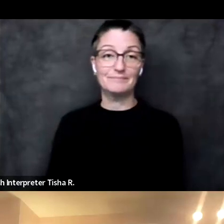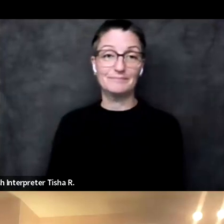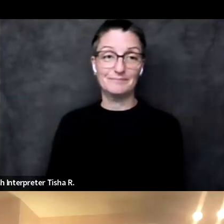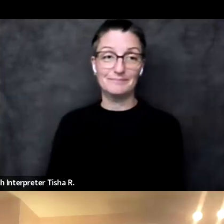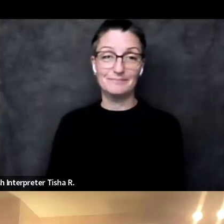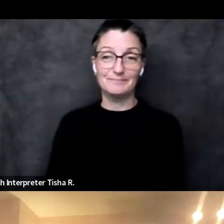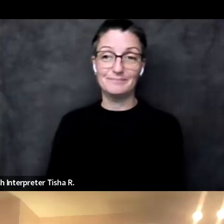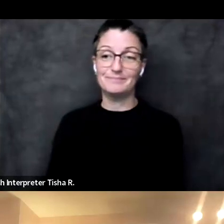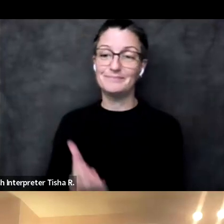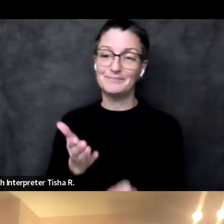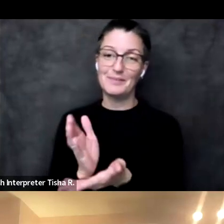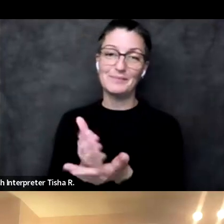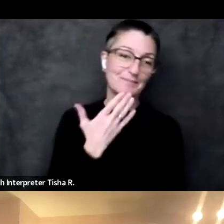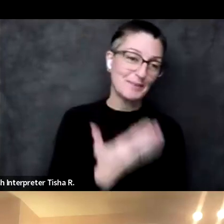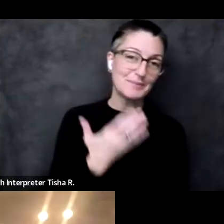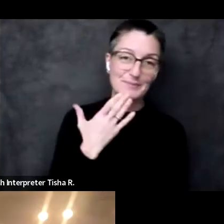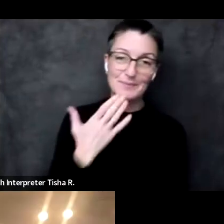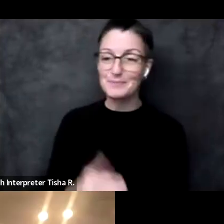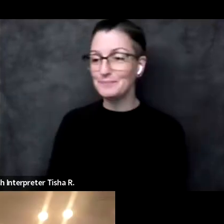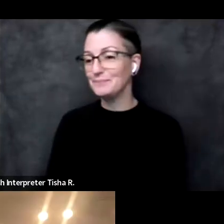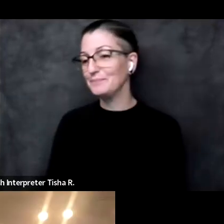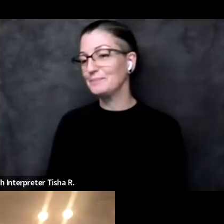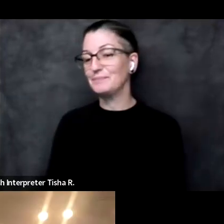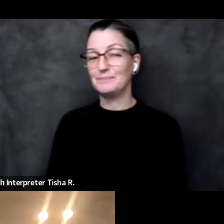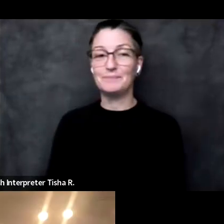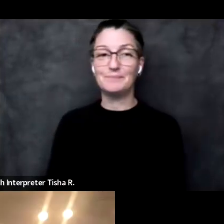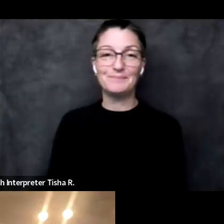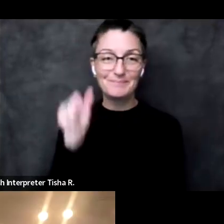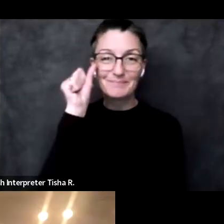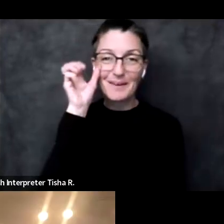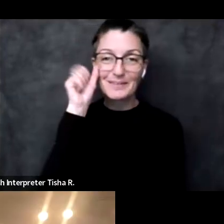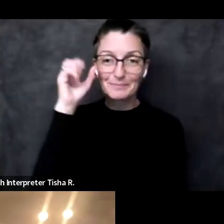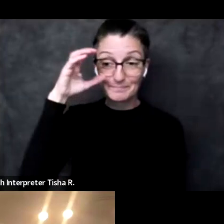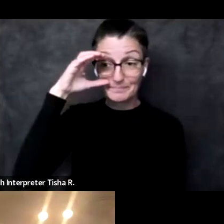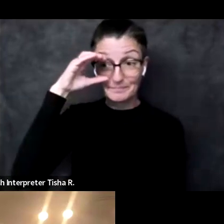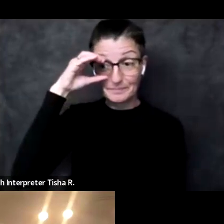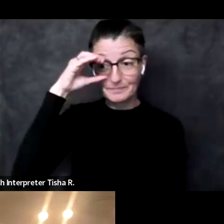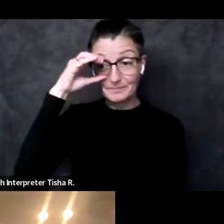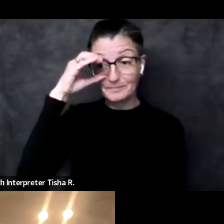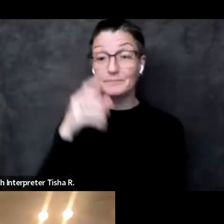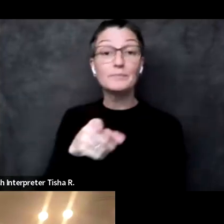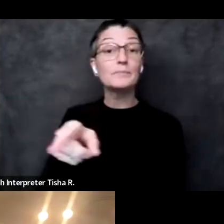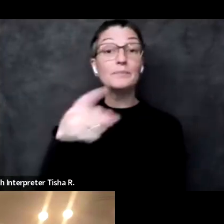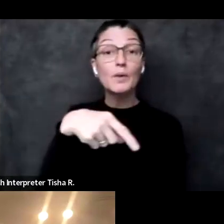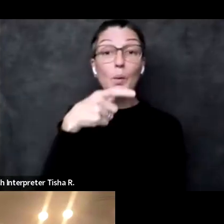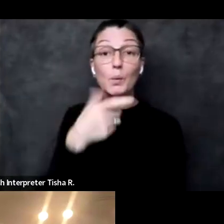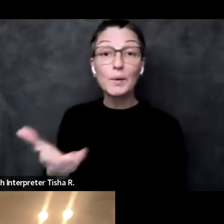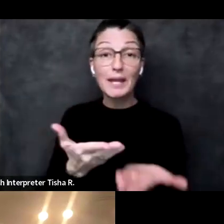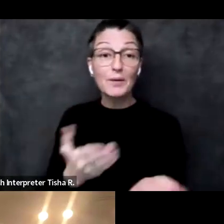Malak: Thank you. Shaina: Awesome. So to all of you attendees, thank you so much for joining